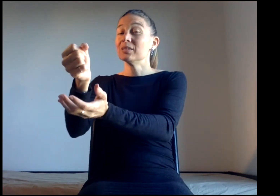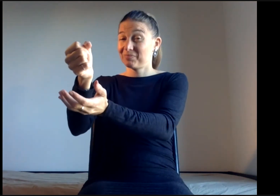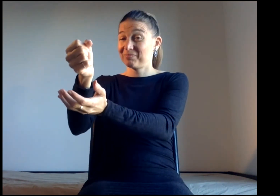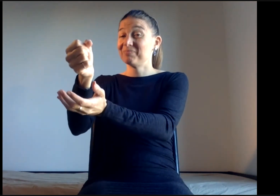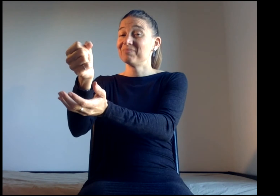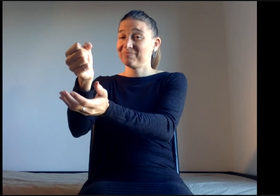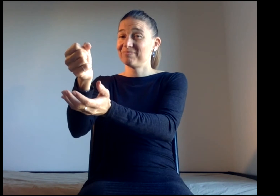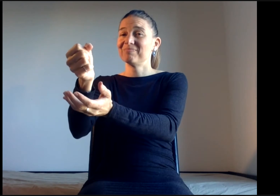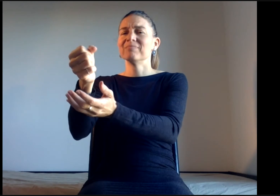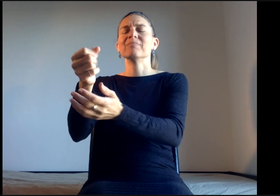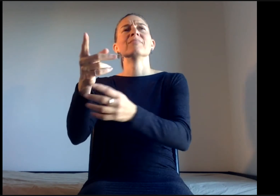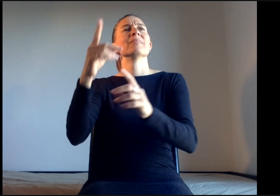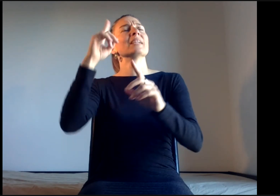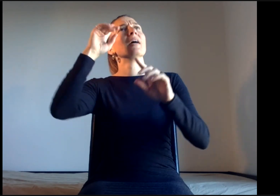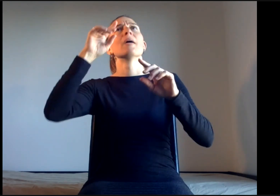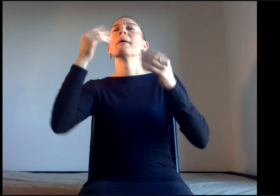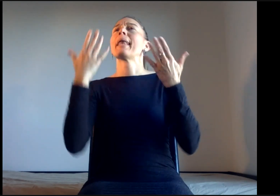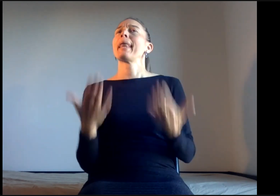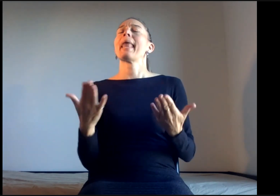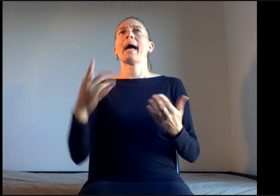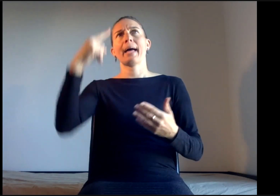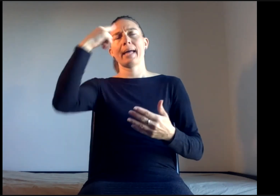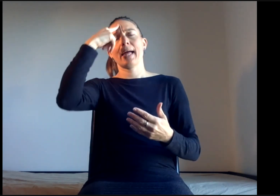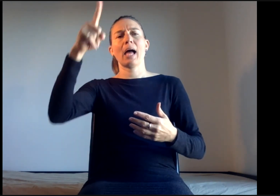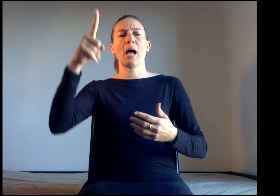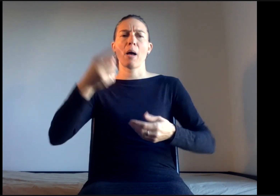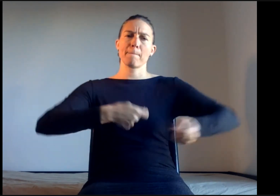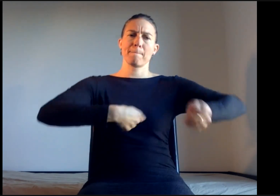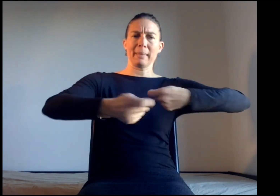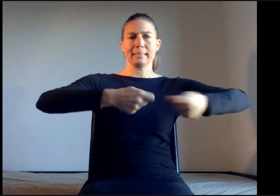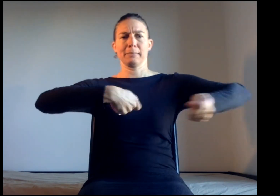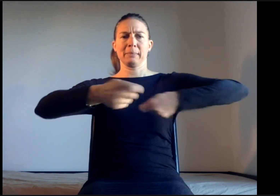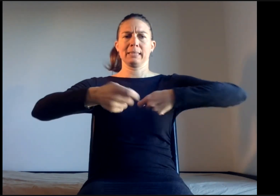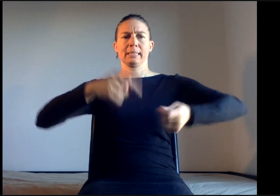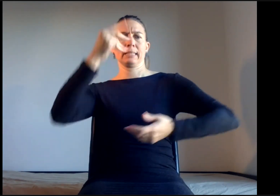there is a real danger of taking away resources from disability